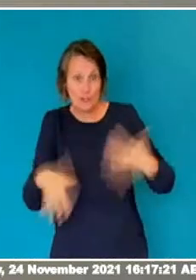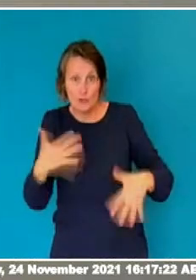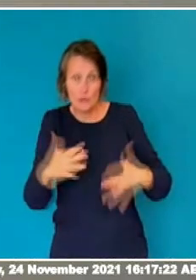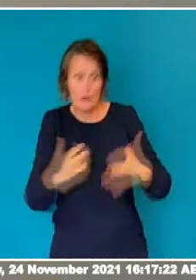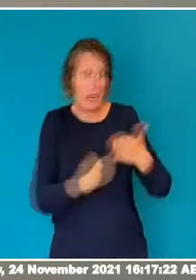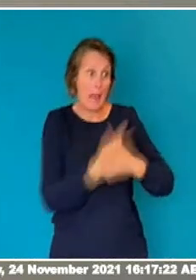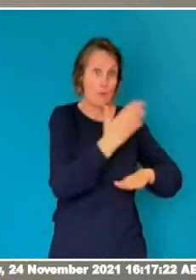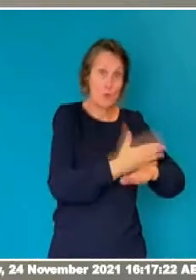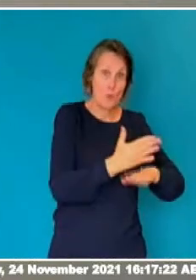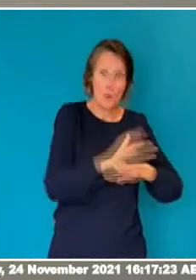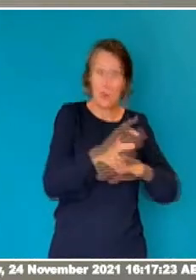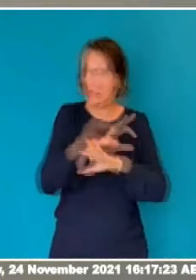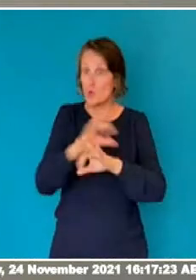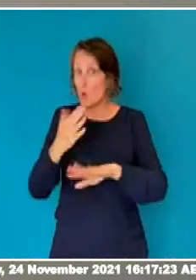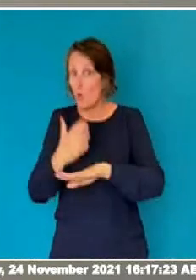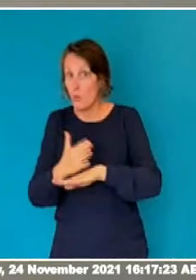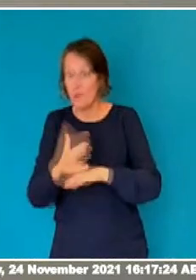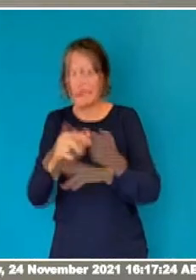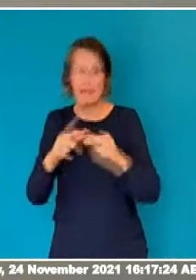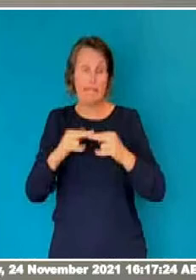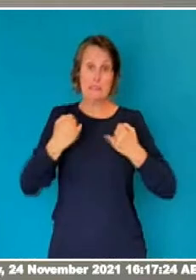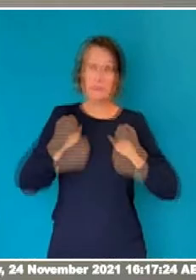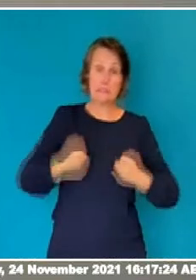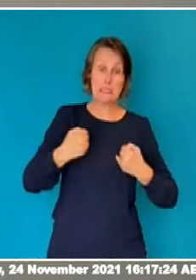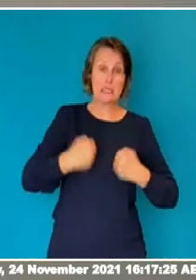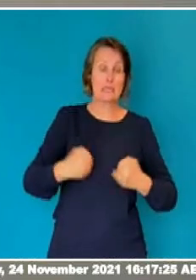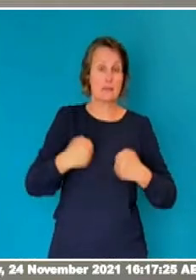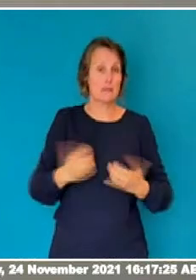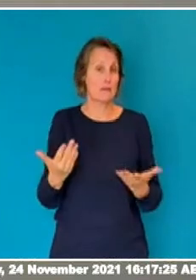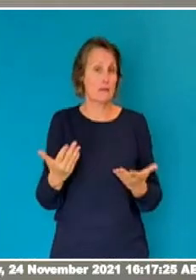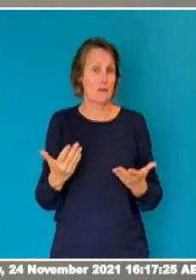And other than some of the formal documentation that would need to be completed